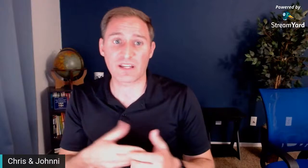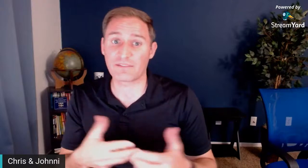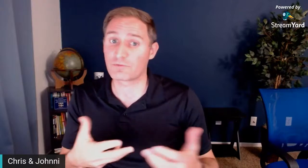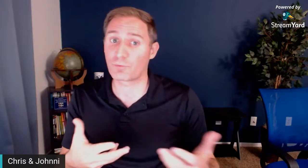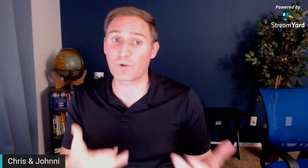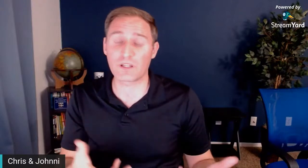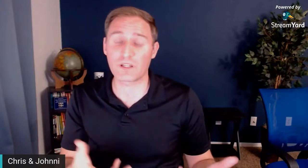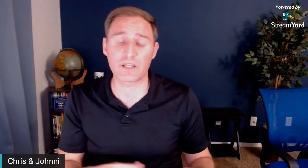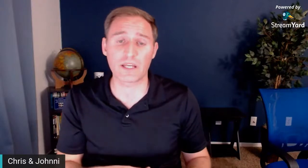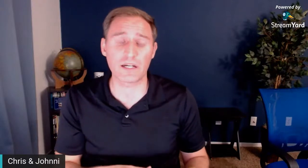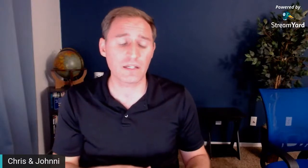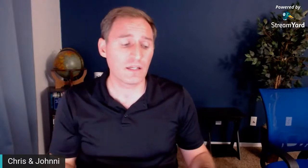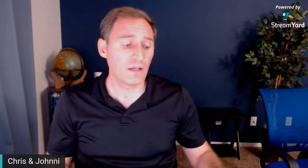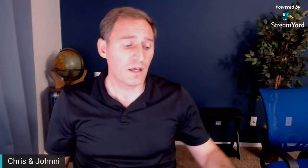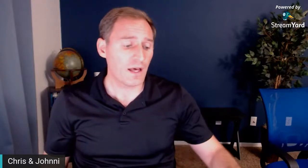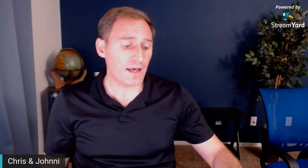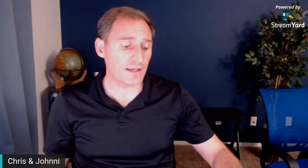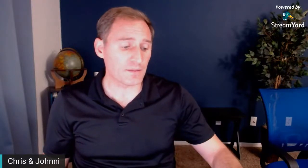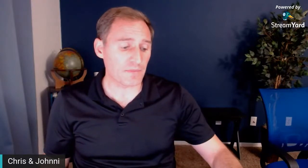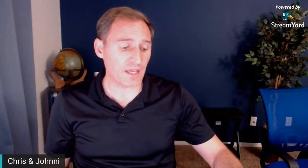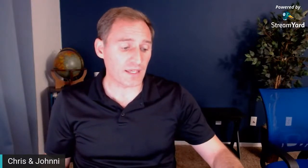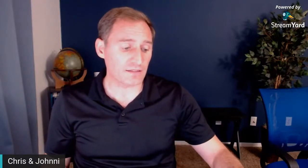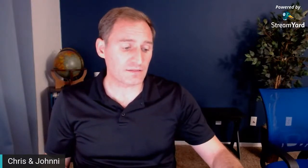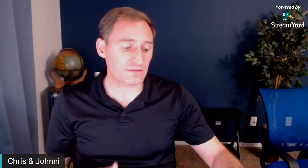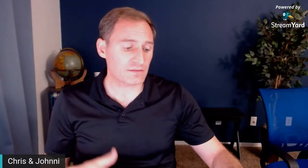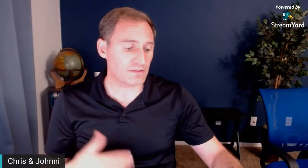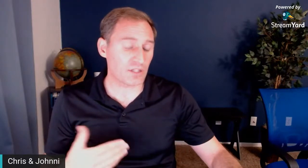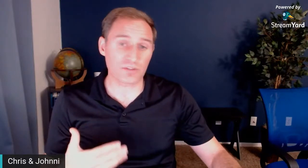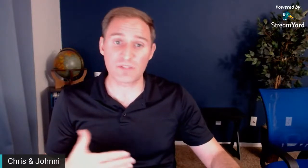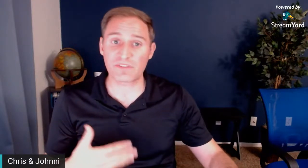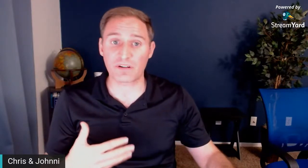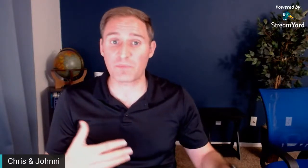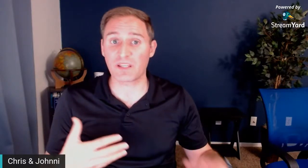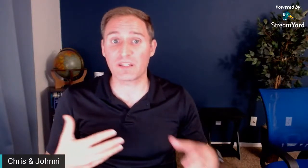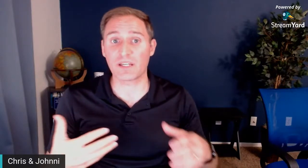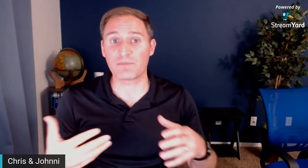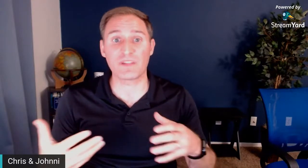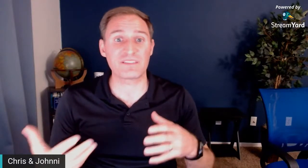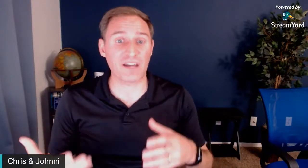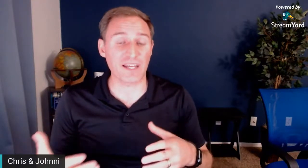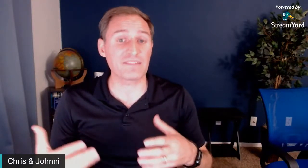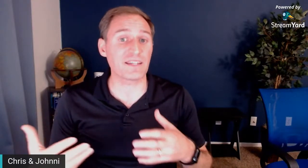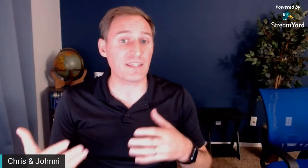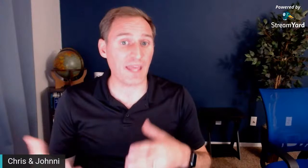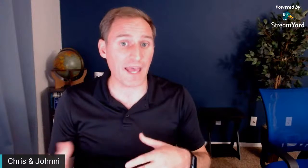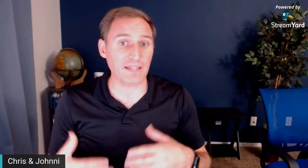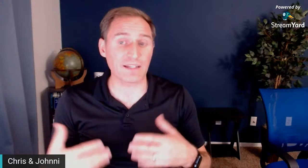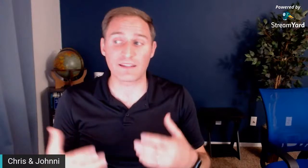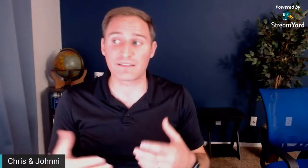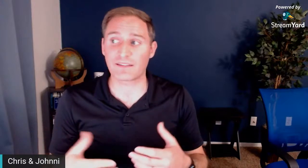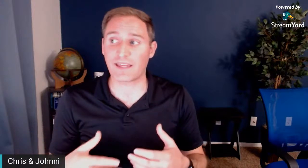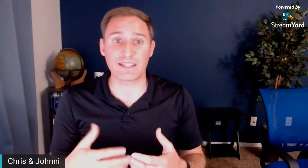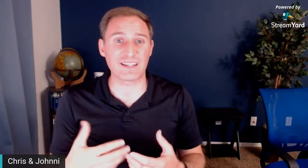uh really really young um and you know she started picking up signs like cat and things like that and